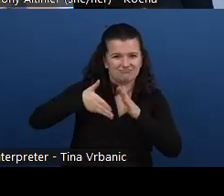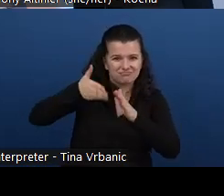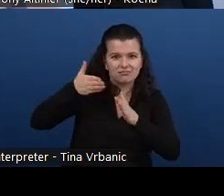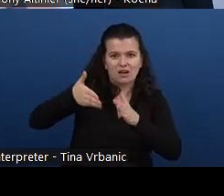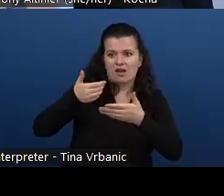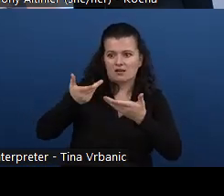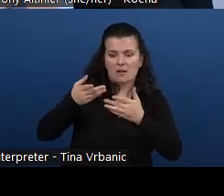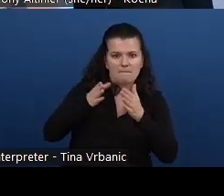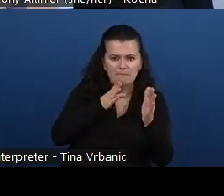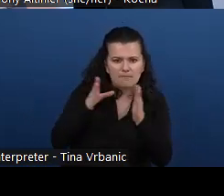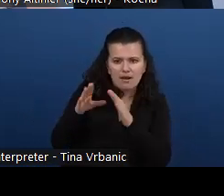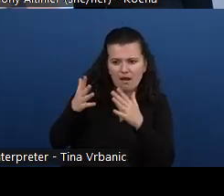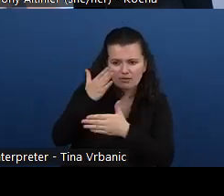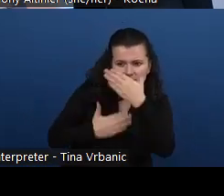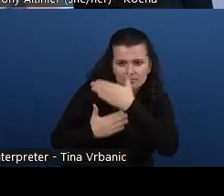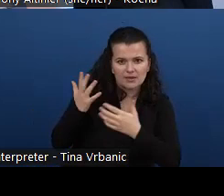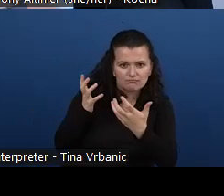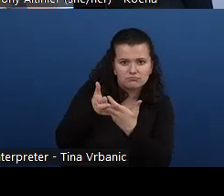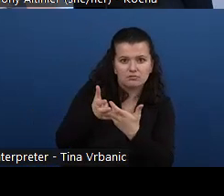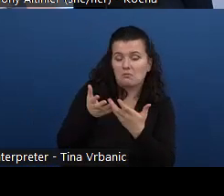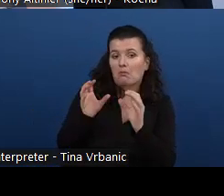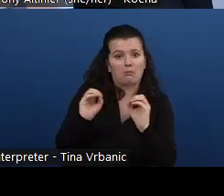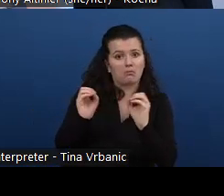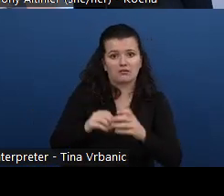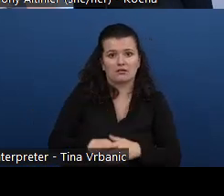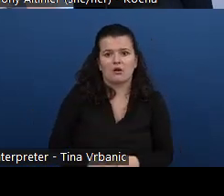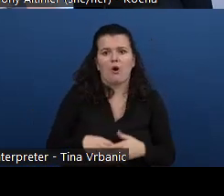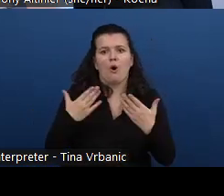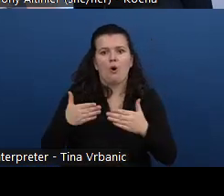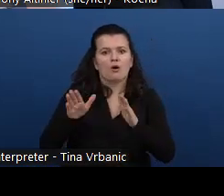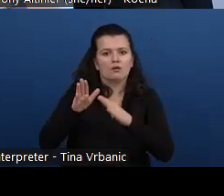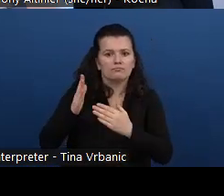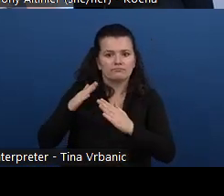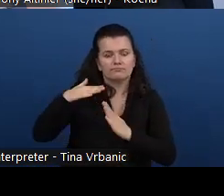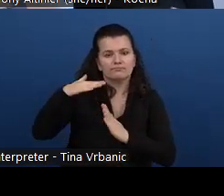They didn't make (indiscernible) and some people really needed it.